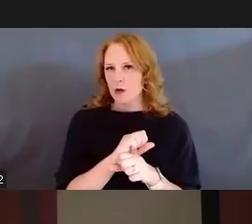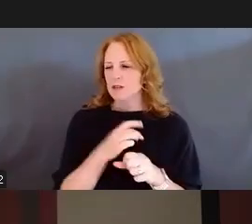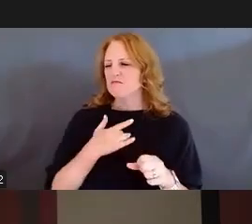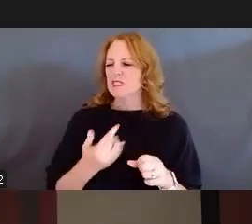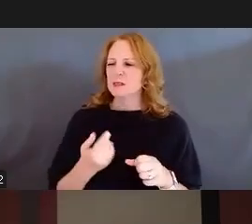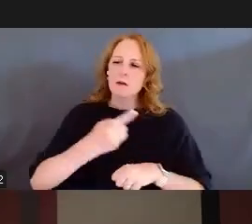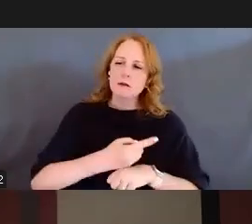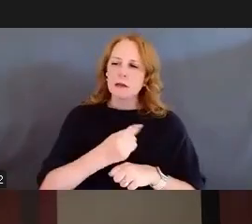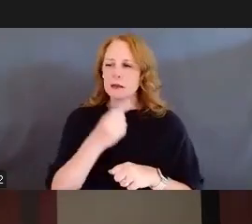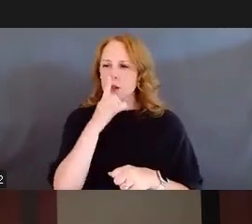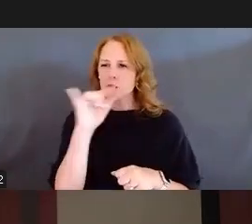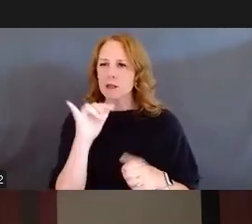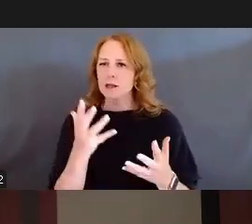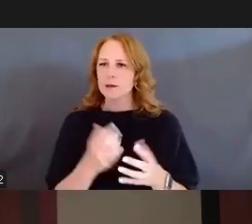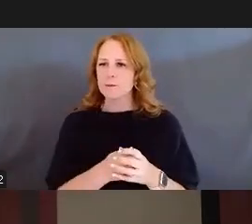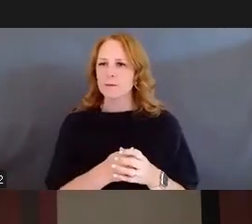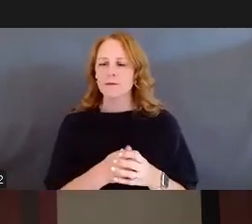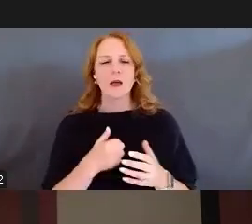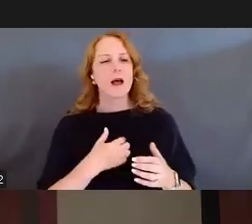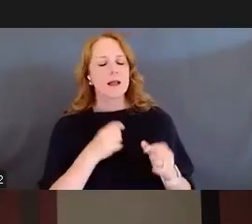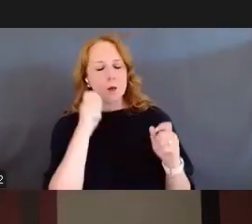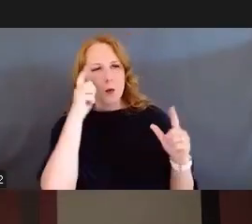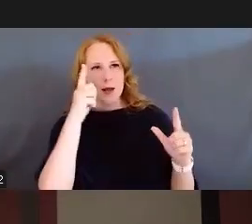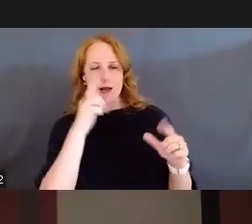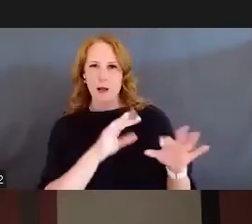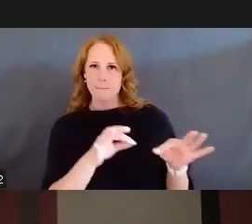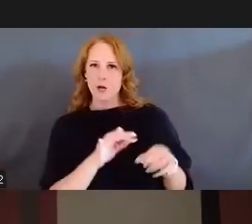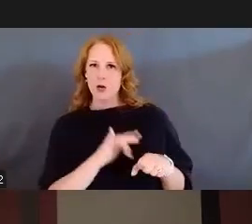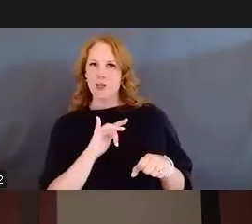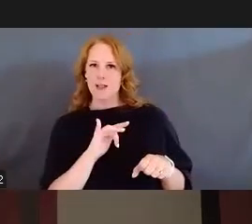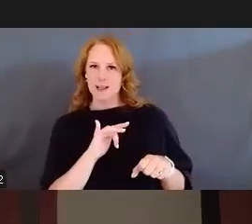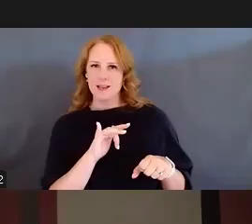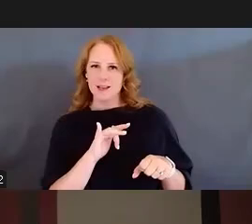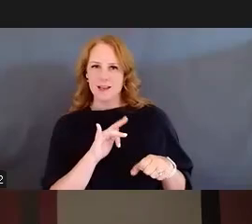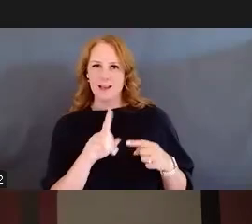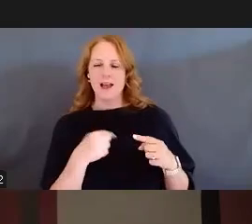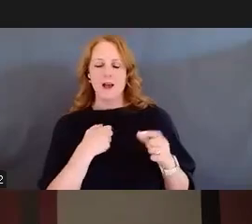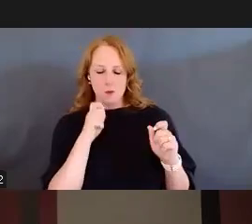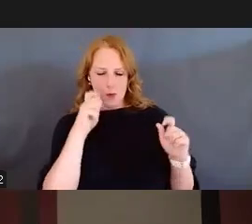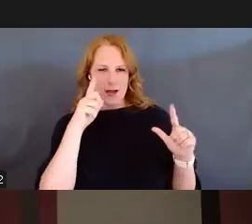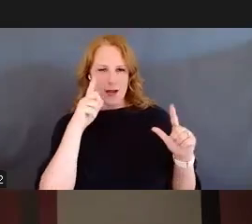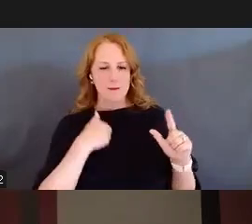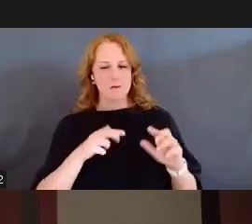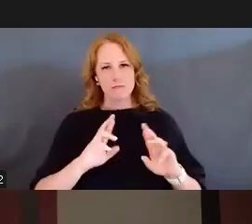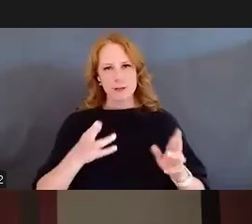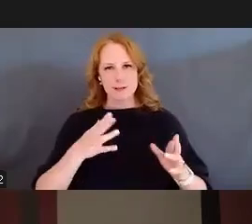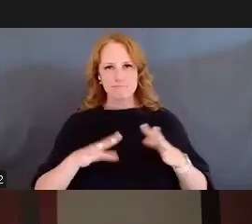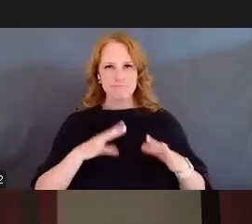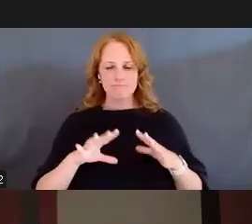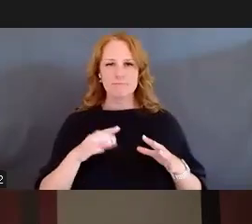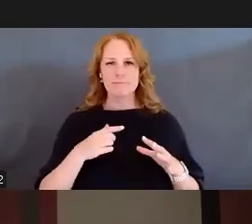for you look like? Um I like to wake up very early and when I do I get ready. I wear my uniform which